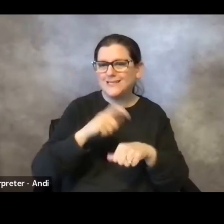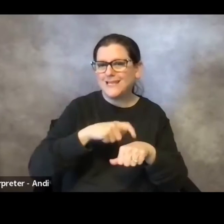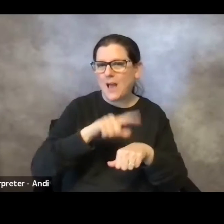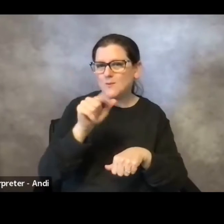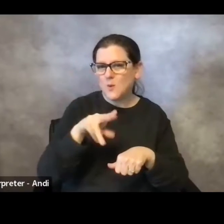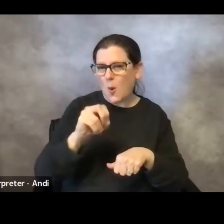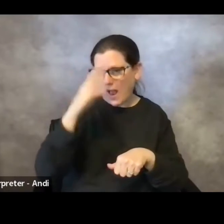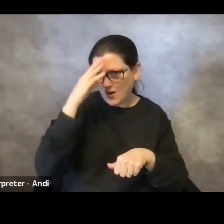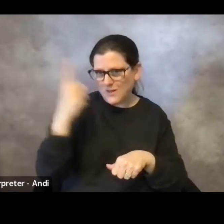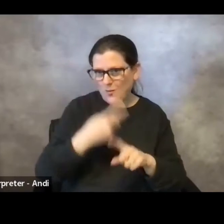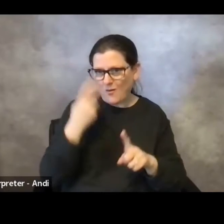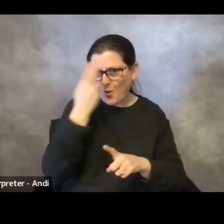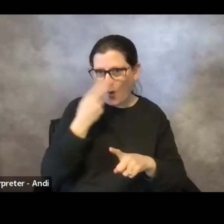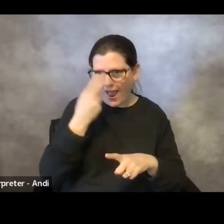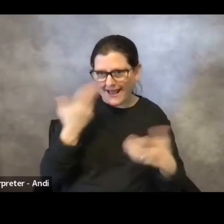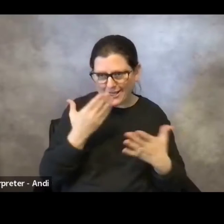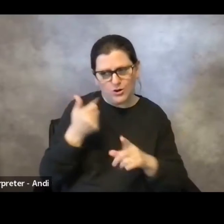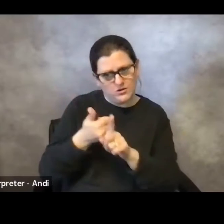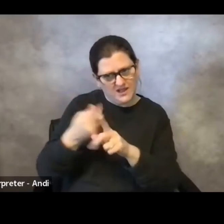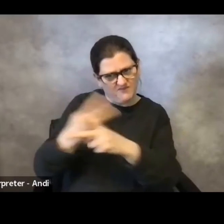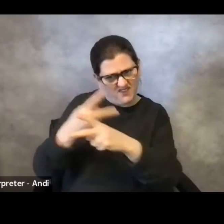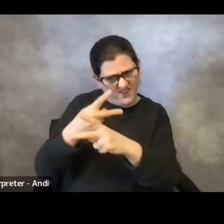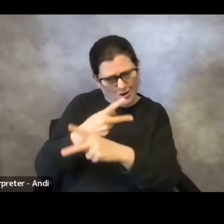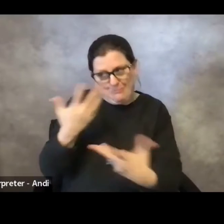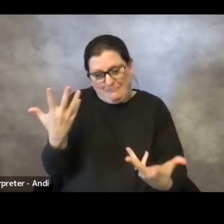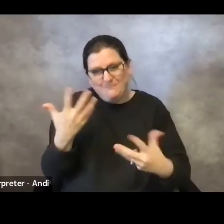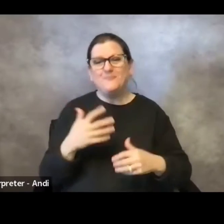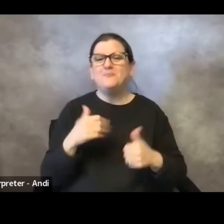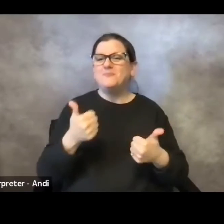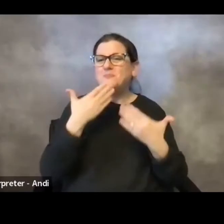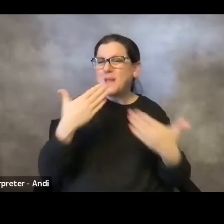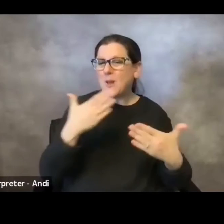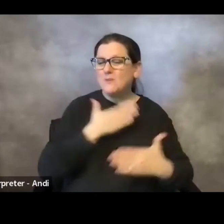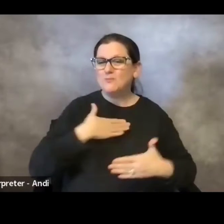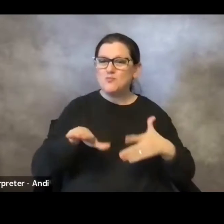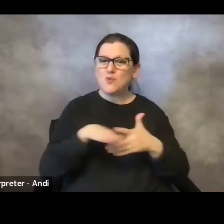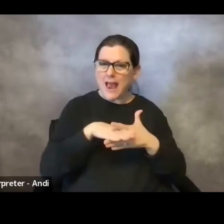to do the math because that's a tough one. Anyway, thank you all and thanks for that great session. And we'll see you all